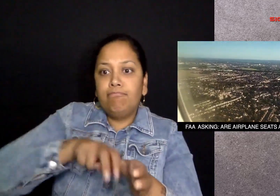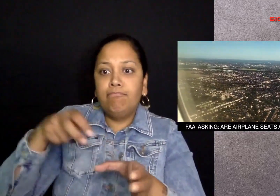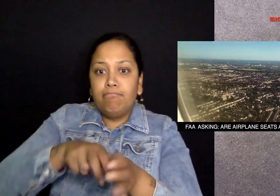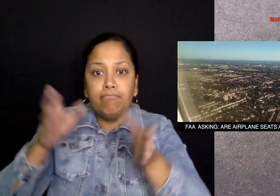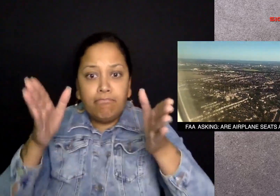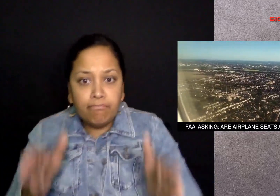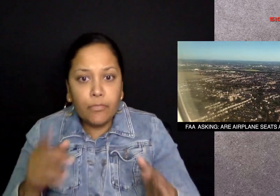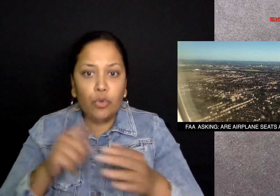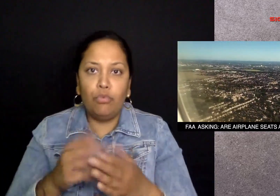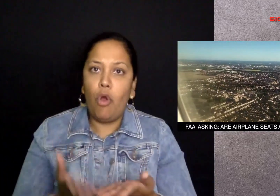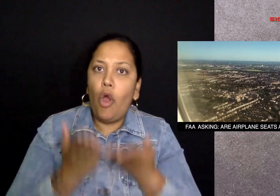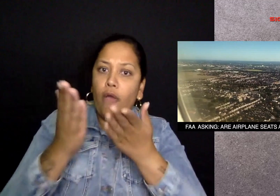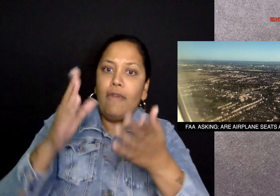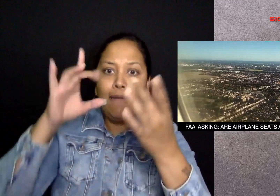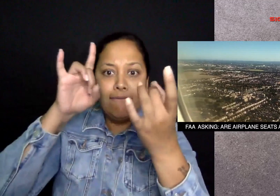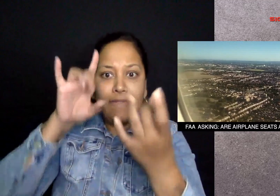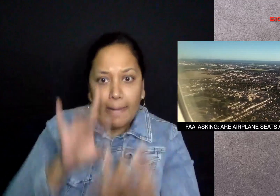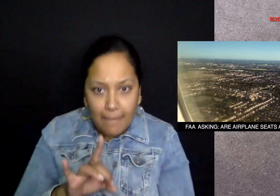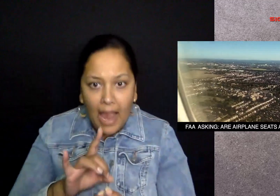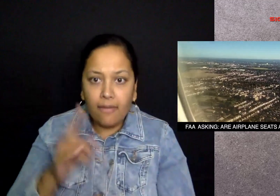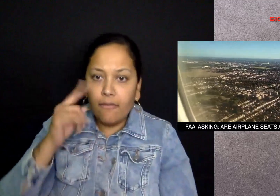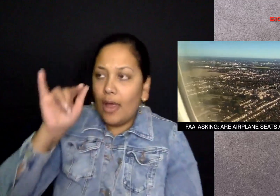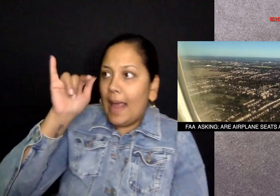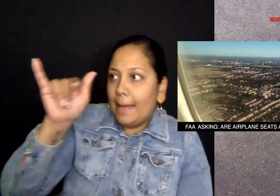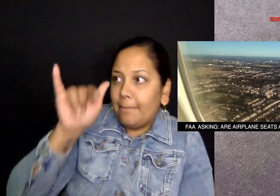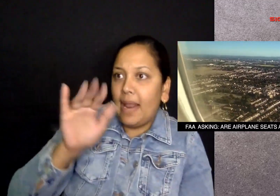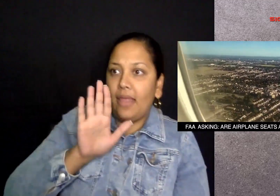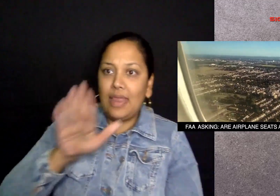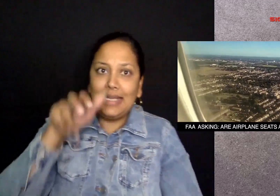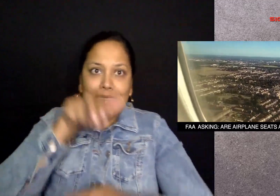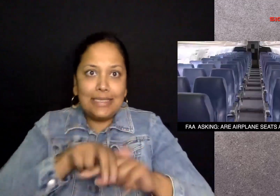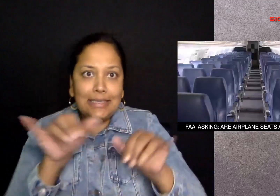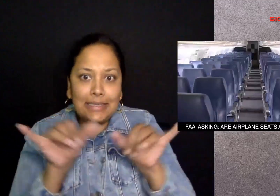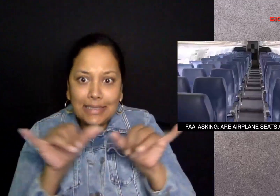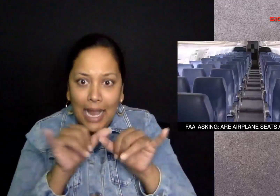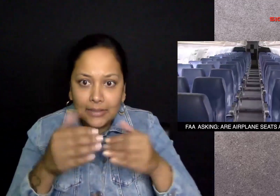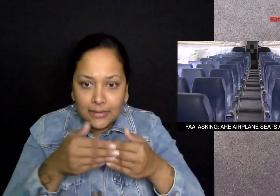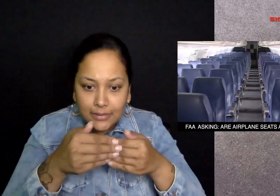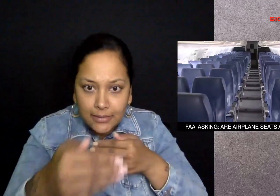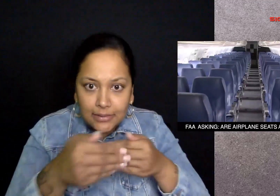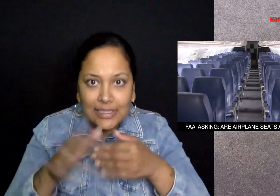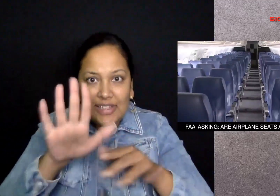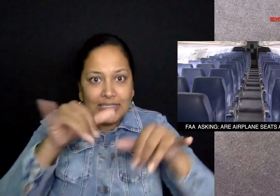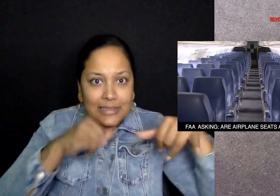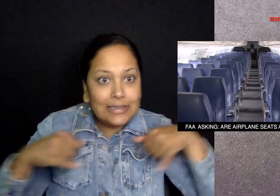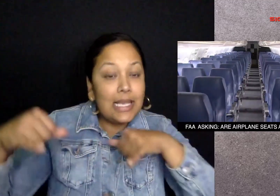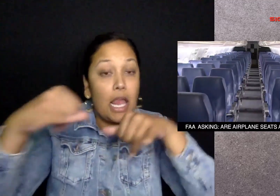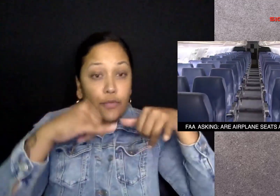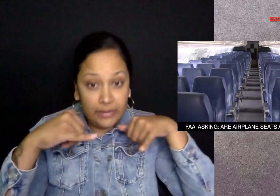comment period to allow passengers to offer feedback on airplane seat size standards